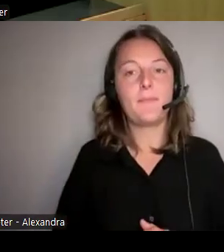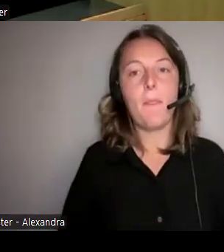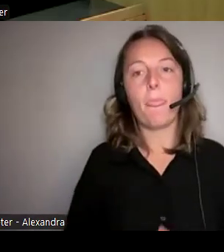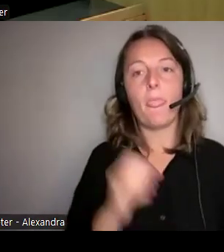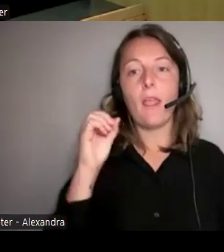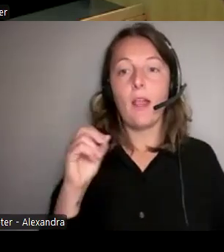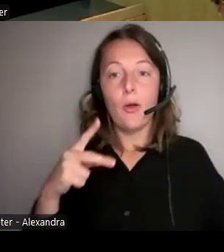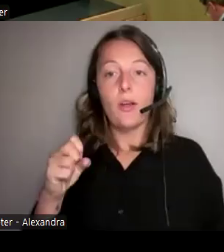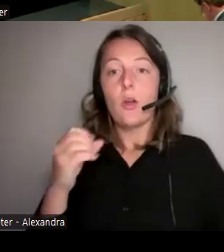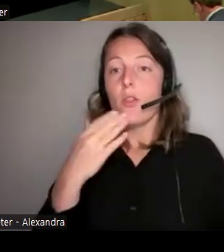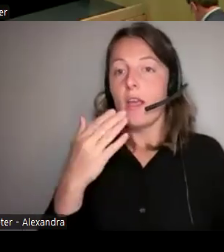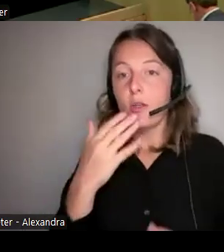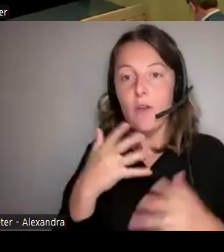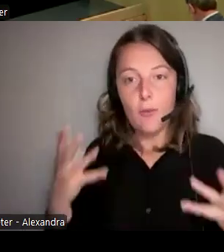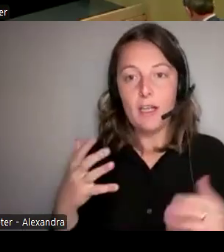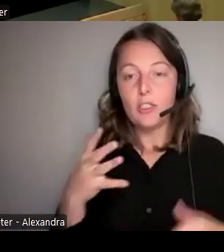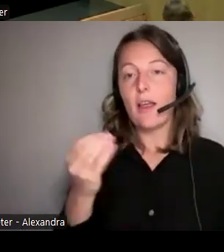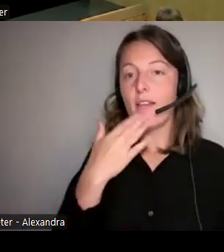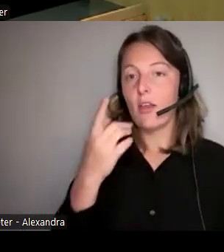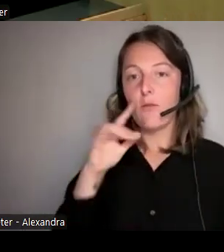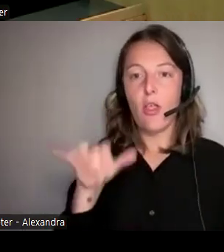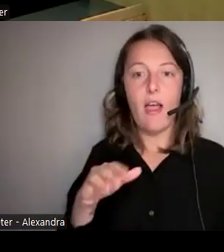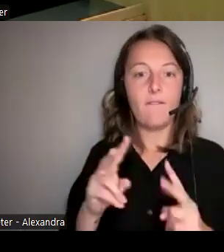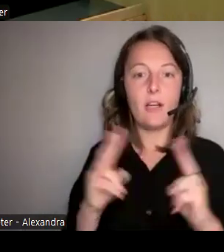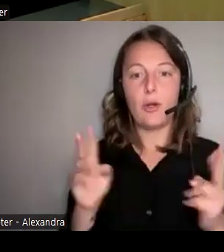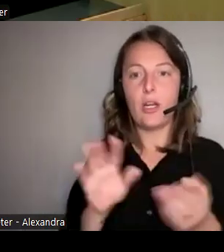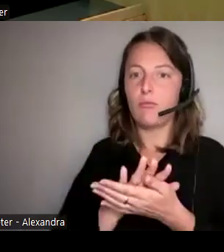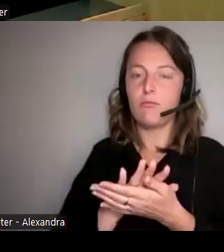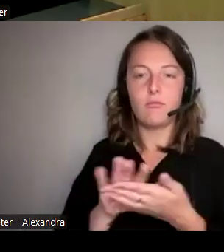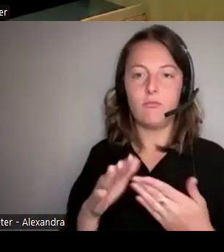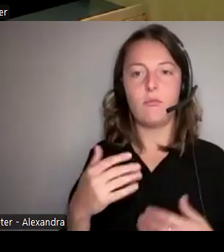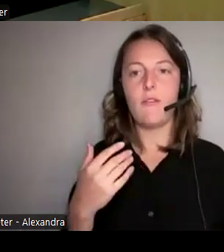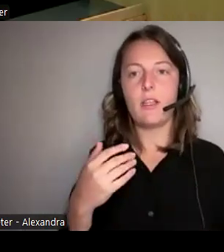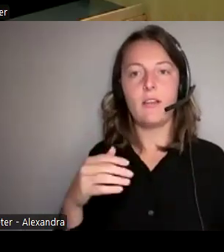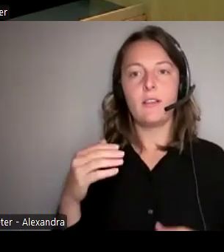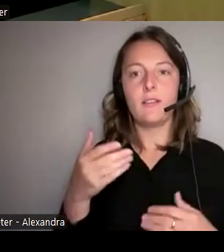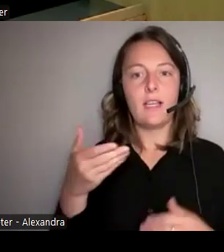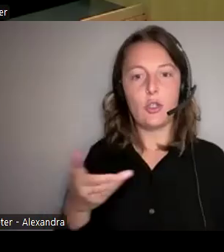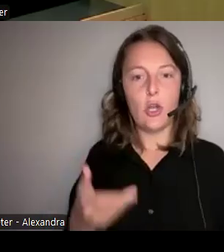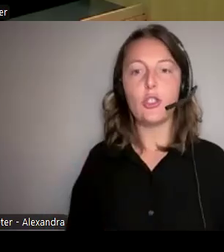Okay. So, um thank you very much um and thank you for that really um lovely introduction Yates. It's